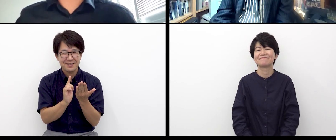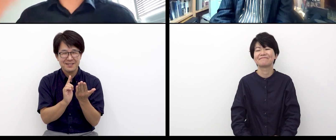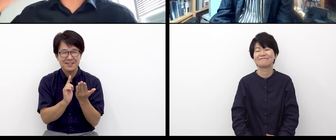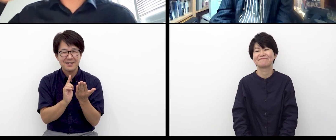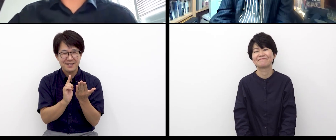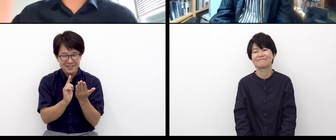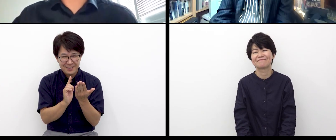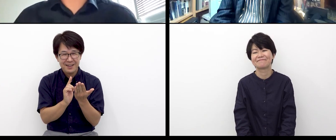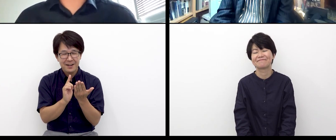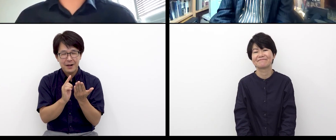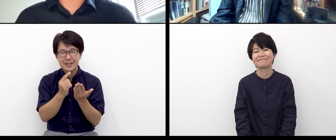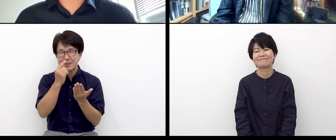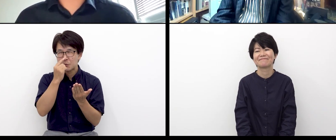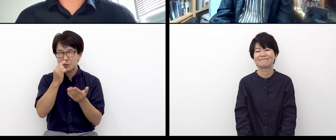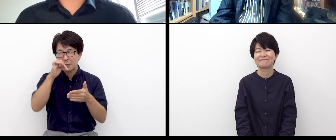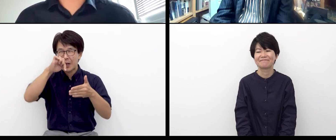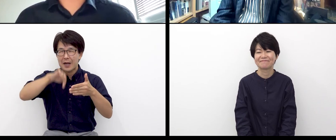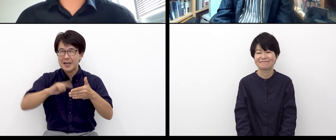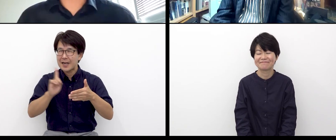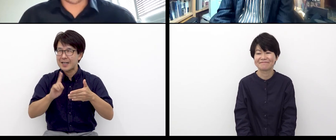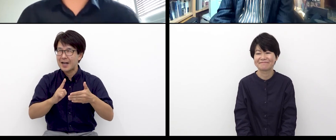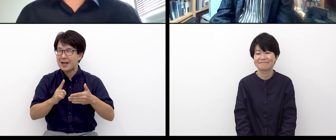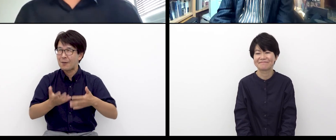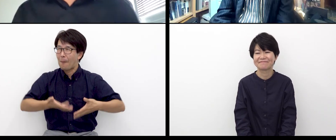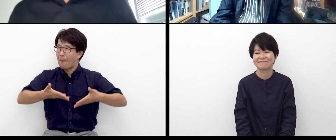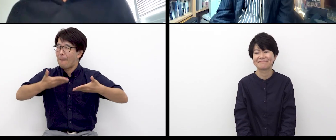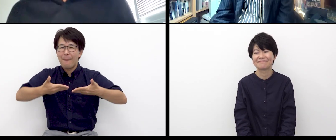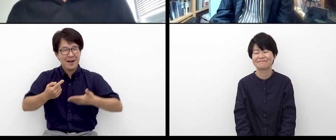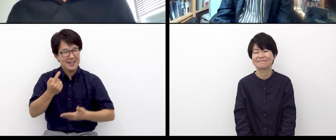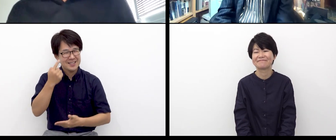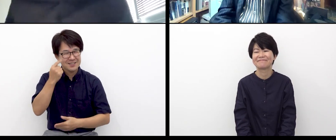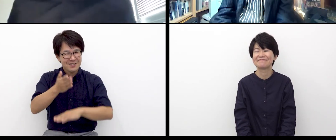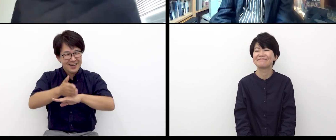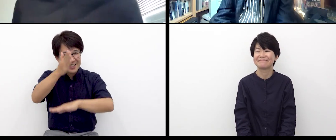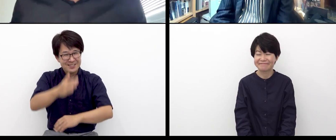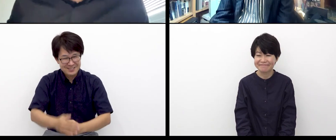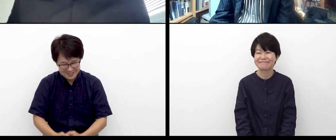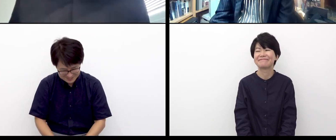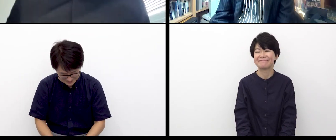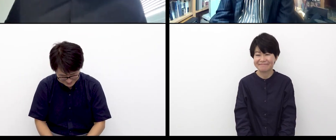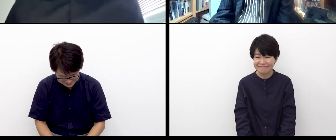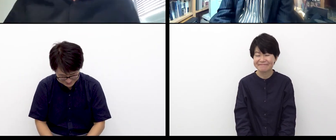or I’ve got activated. Thank you. SAITO: Thank you.